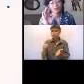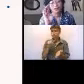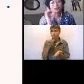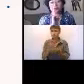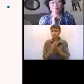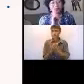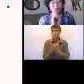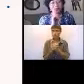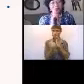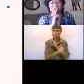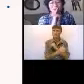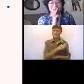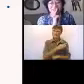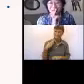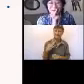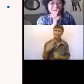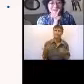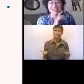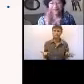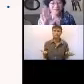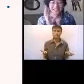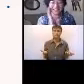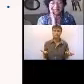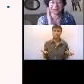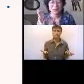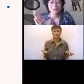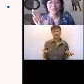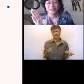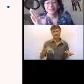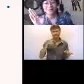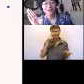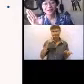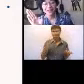Also just. Sorry, just one more thing though. Even though like there was a lot of backlash